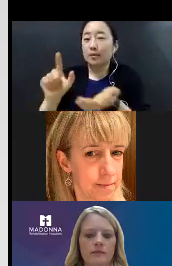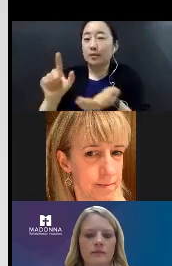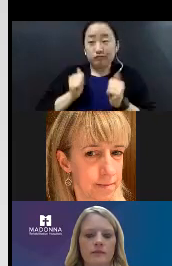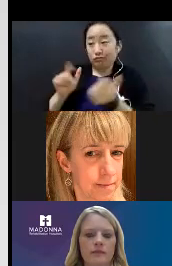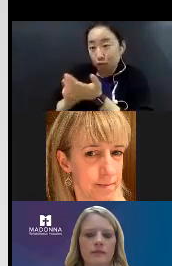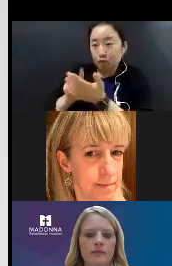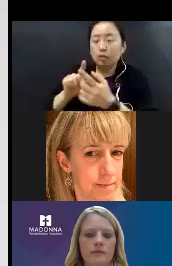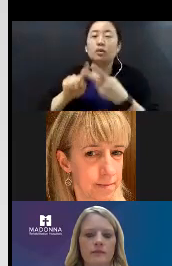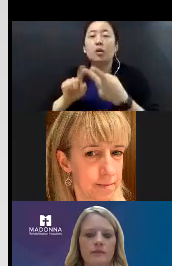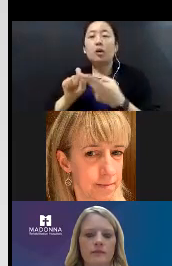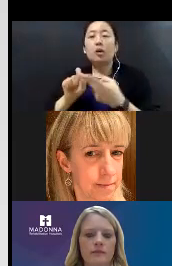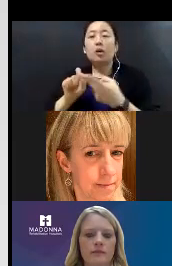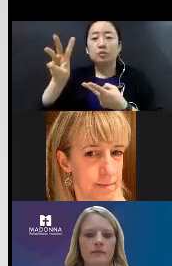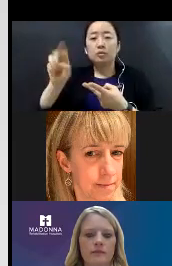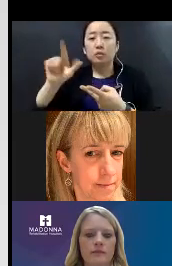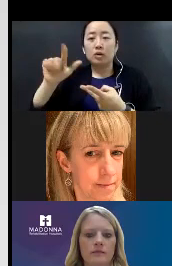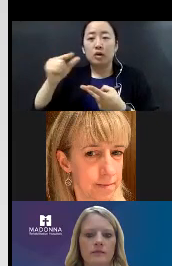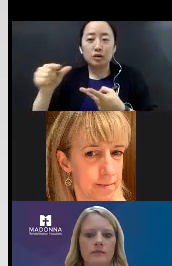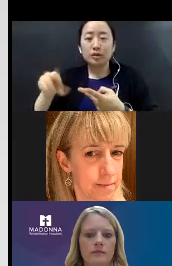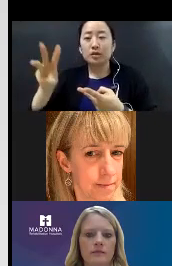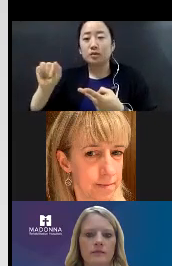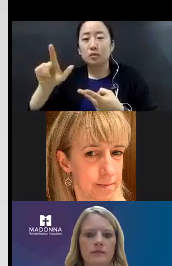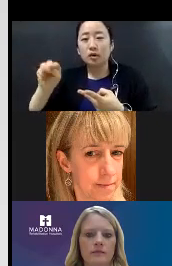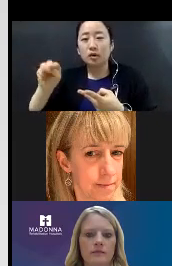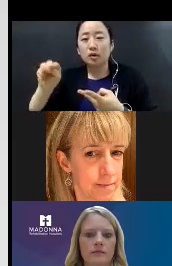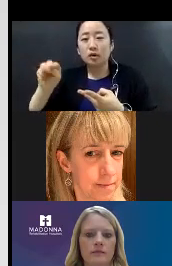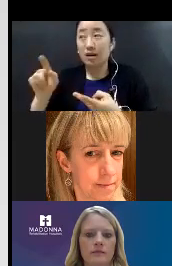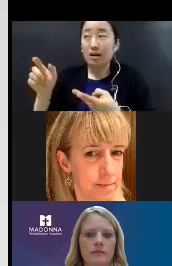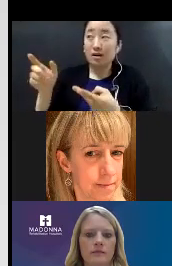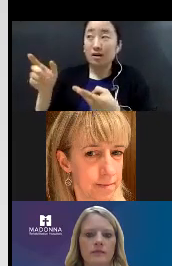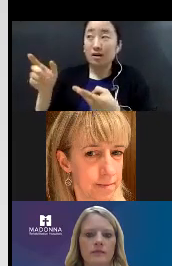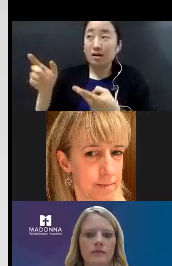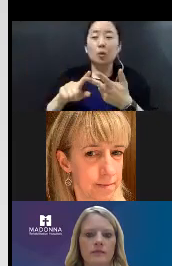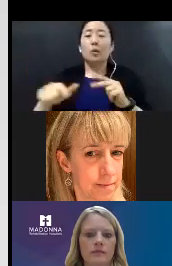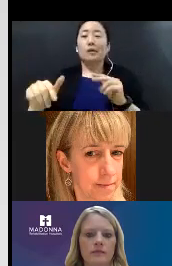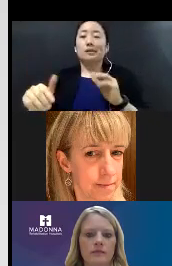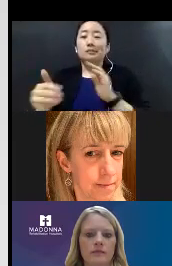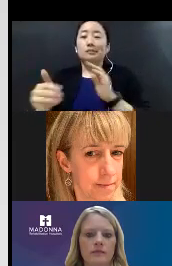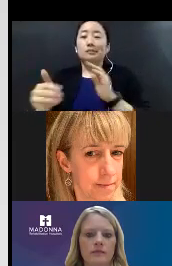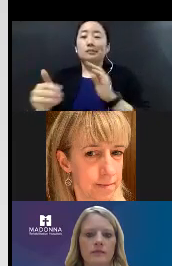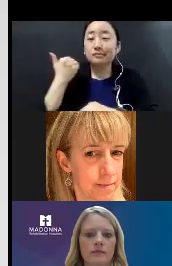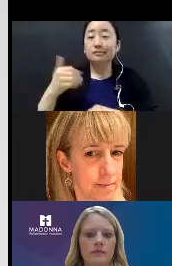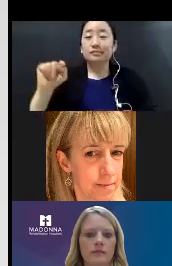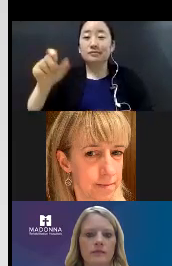WALGREENS TO PRINT THEM OR SENDING THEM BY EMAIL OR TEXT, RUNNING INTO HOW BIG THE FILE IS.